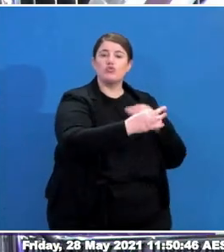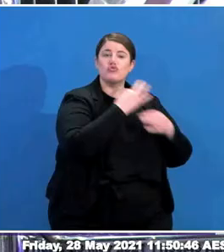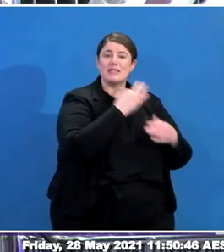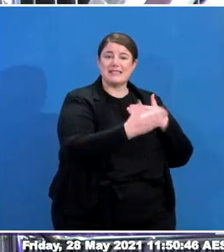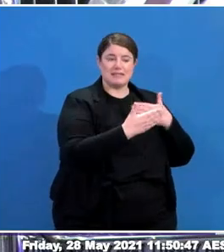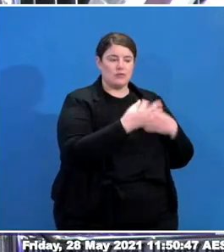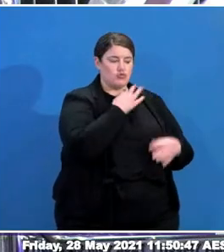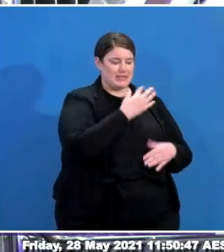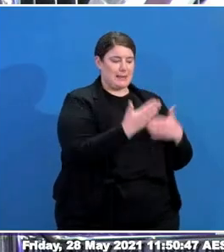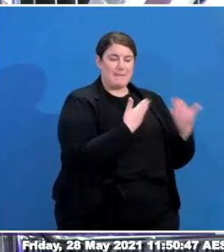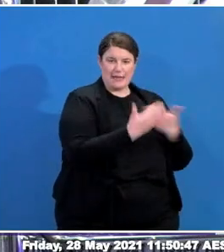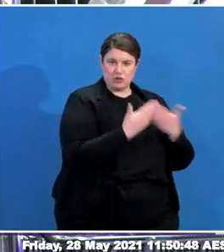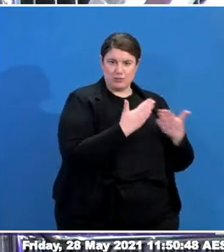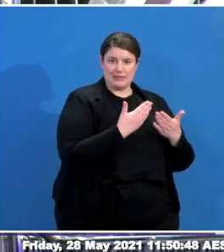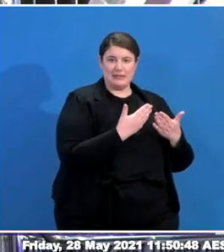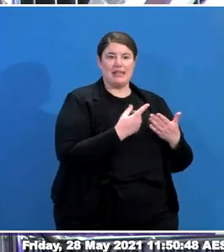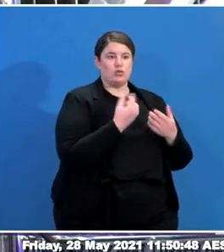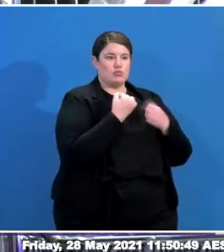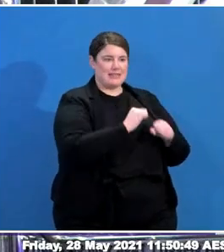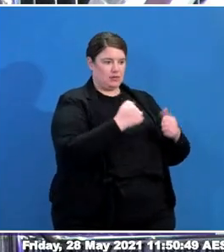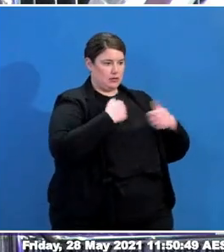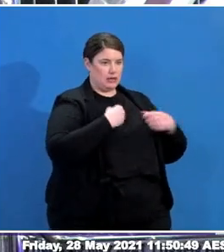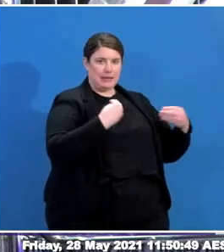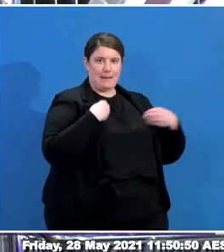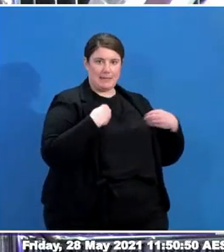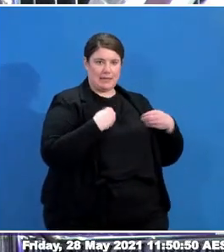designed to protect Sunnyfield's interests and protect Sunnyfield from